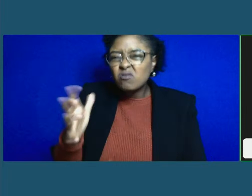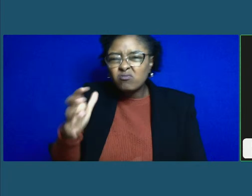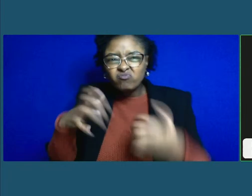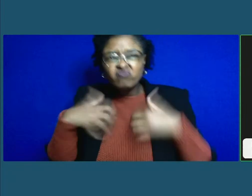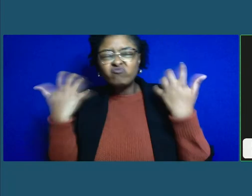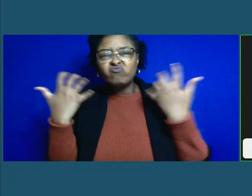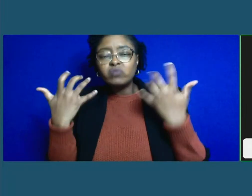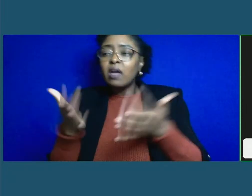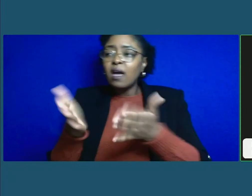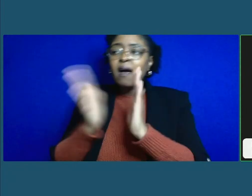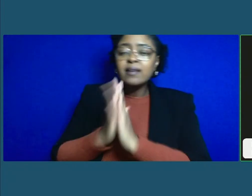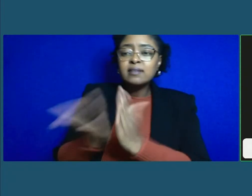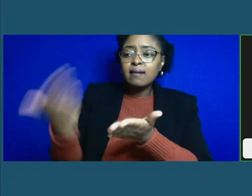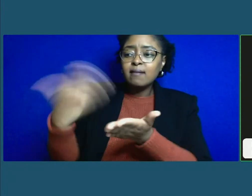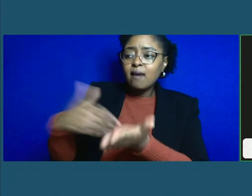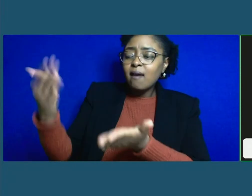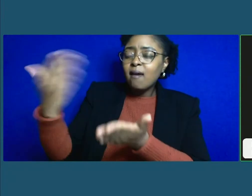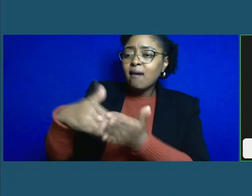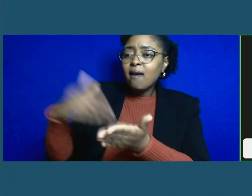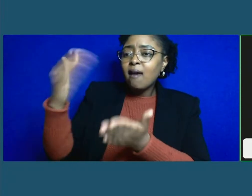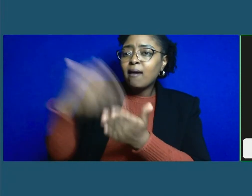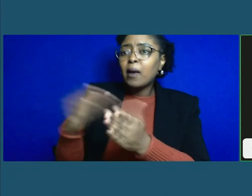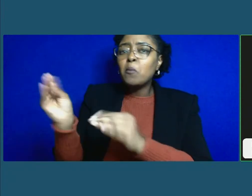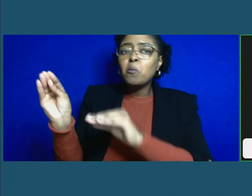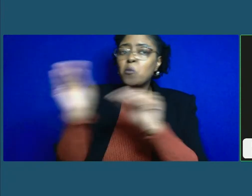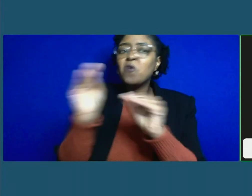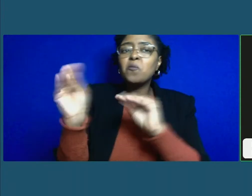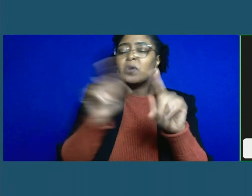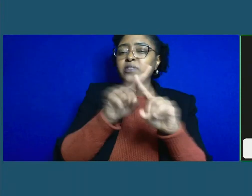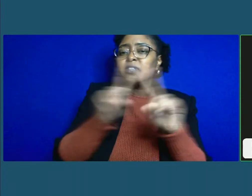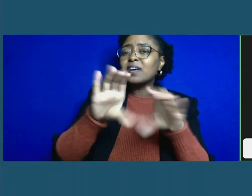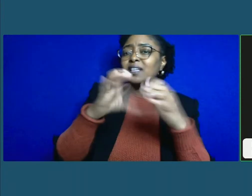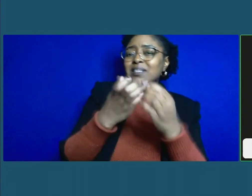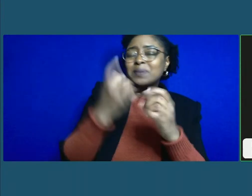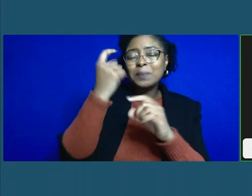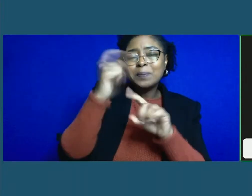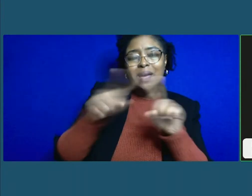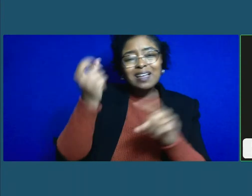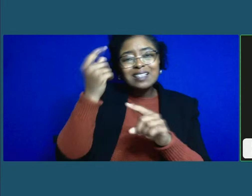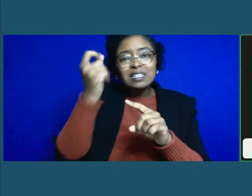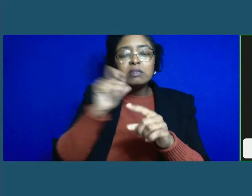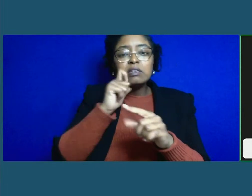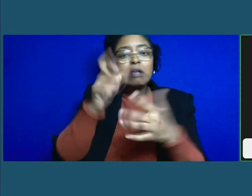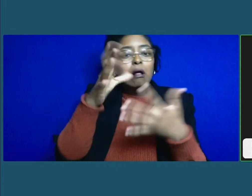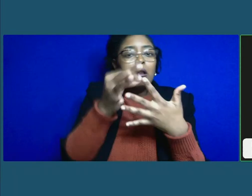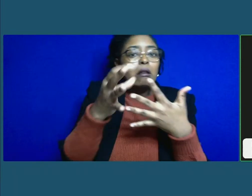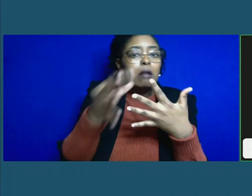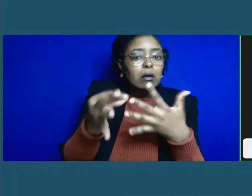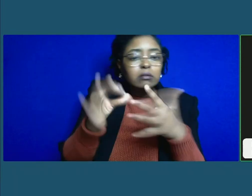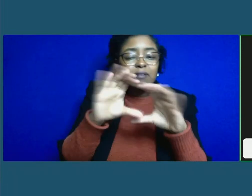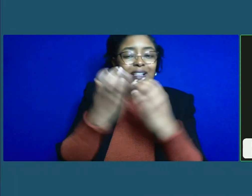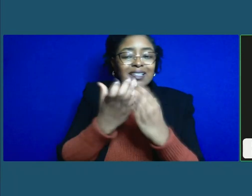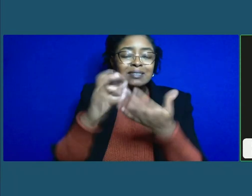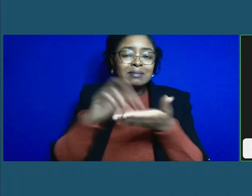every time he asked the teacher in question, she gets mad. He requested several times to be